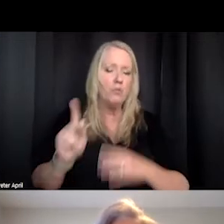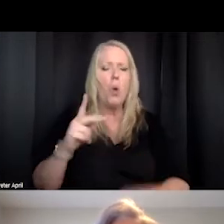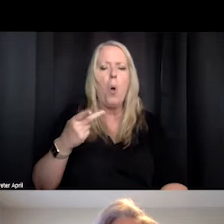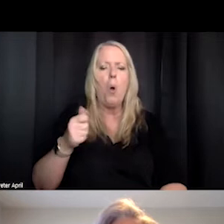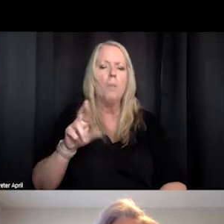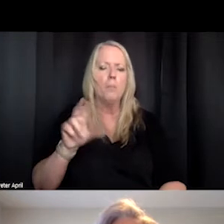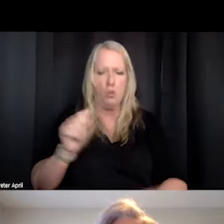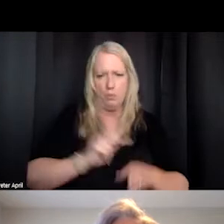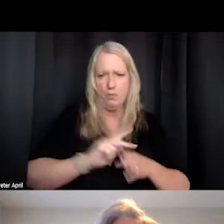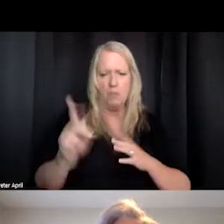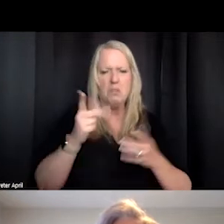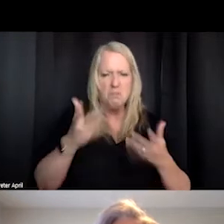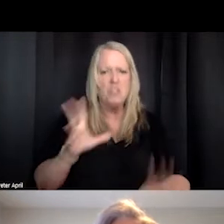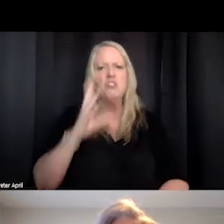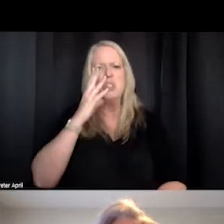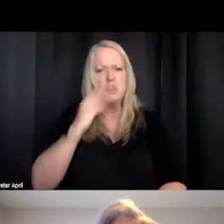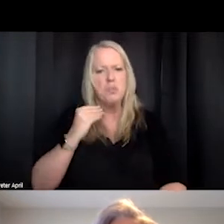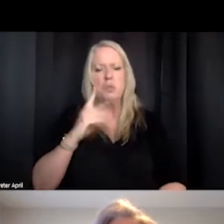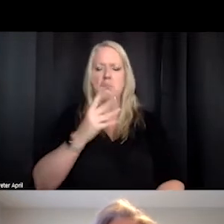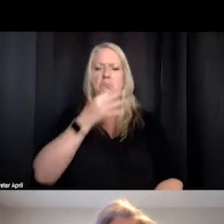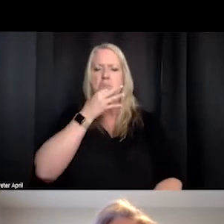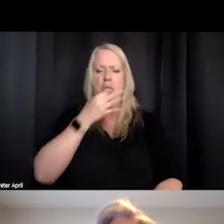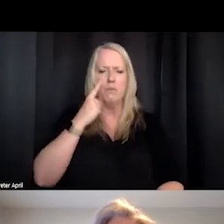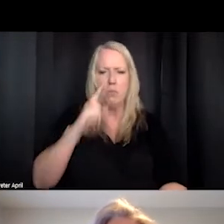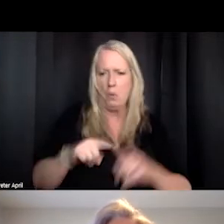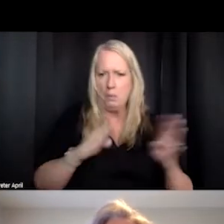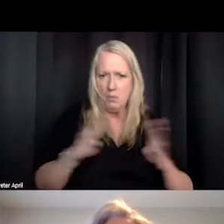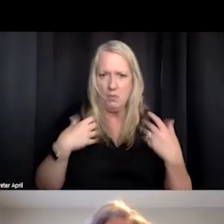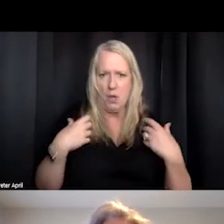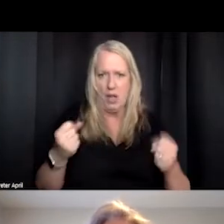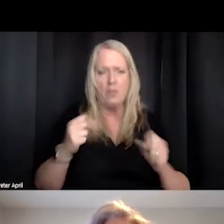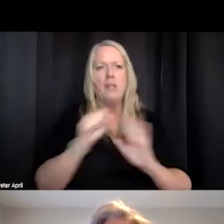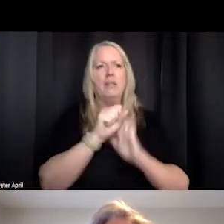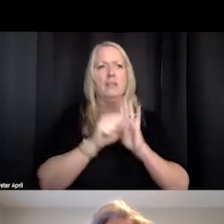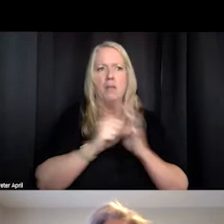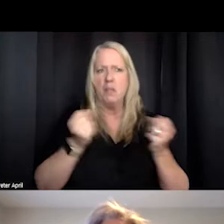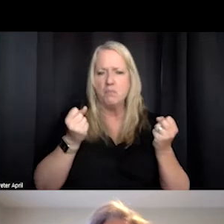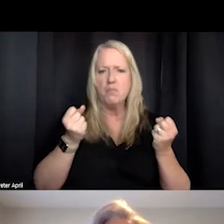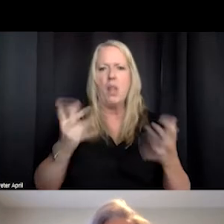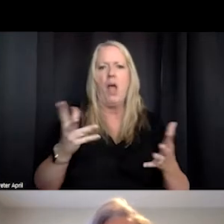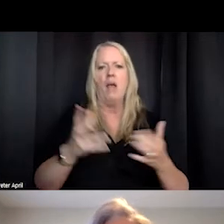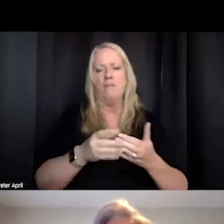EXPERIENCED EXPERTISE BEHAVIORAL HEALTH CARE. STATE HAVE FLEXIBILITY. IN TERMS OF WHO THAT